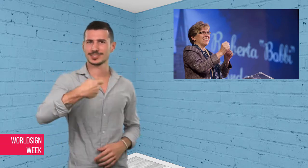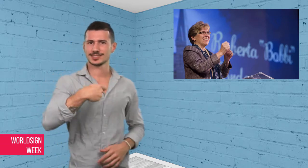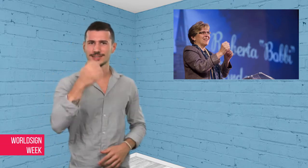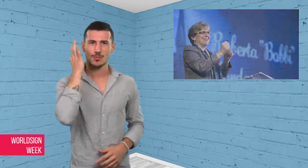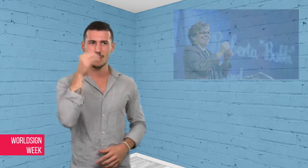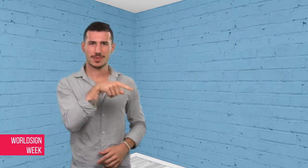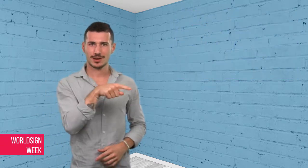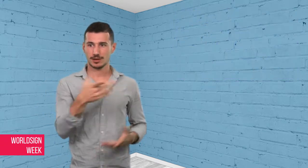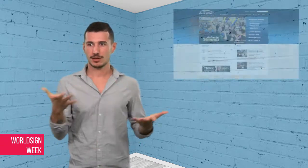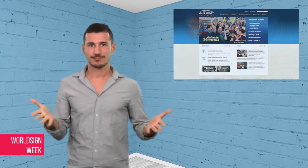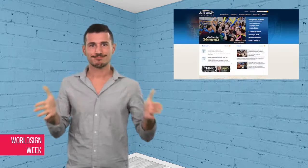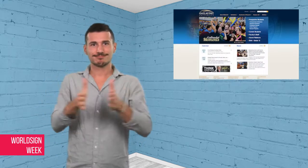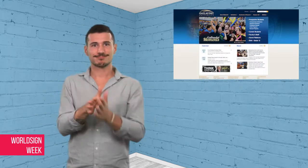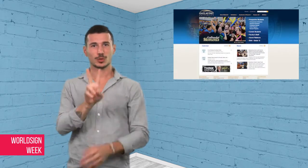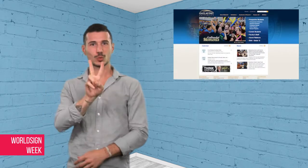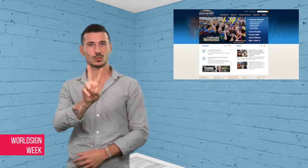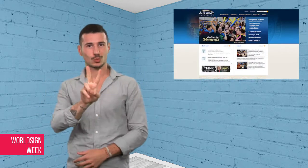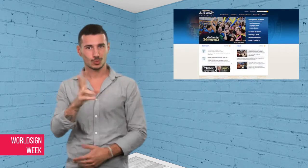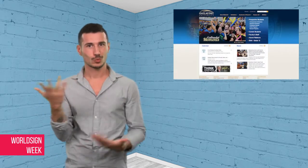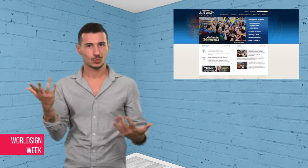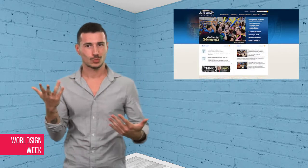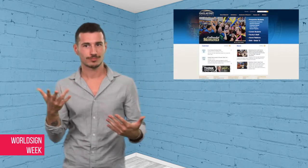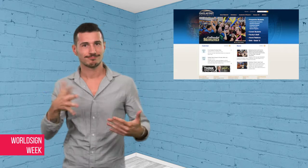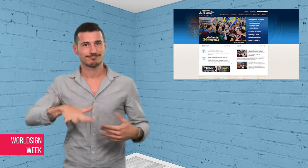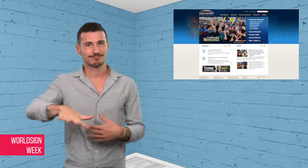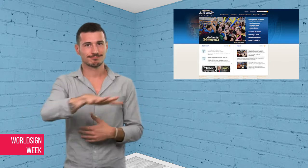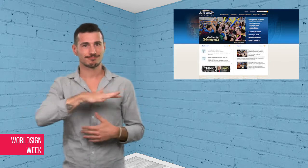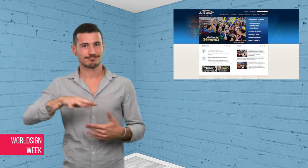It’s pretty rare these days.